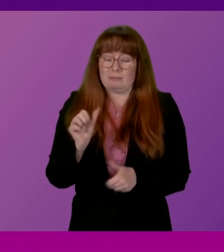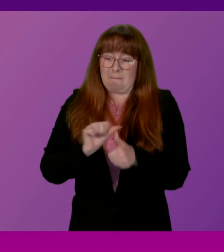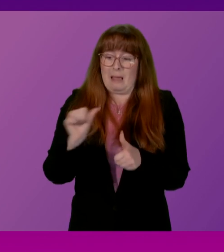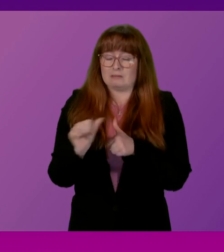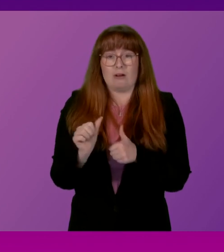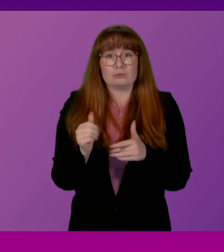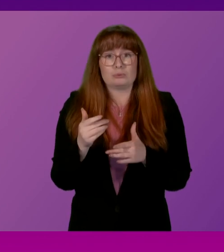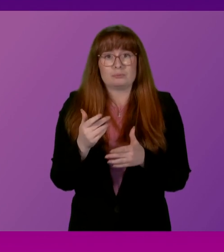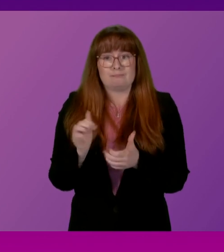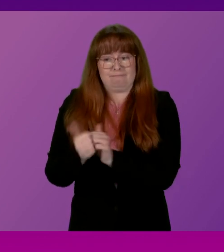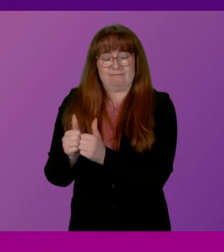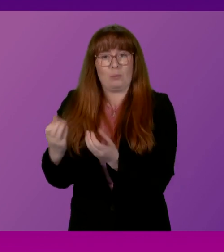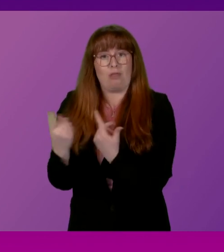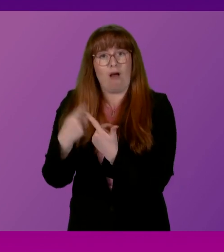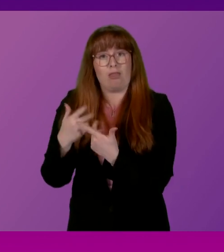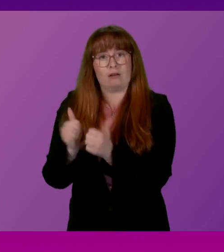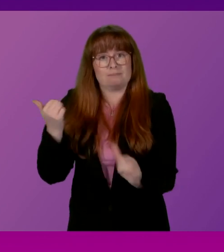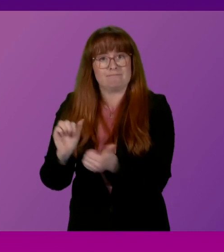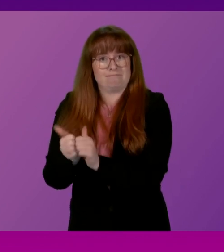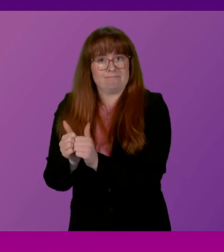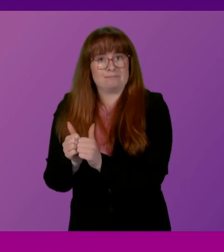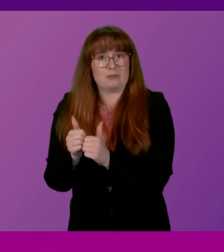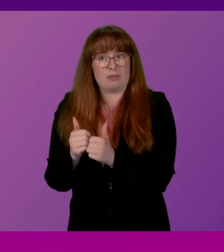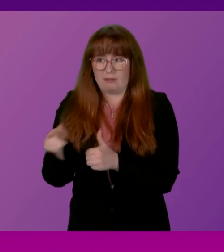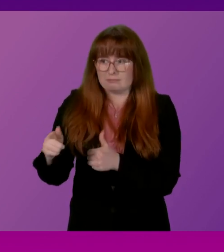partner organisations in modern, well-equipped accommodation.